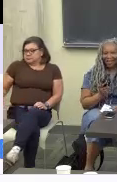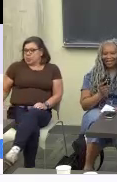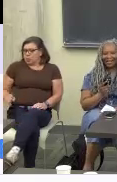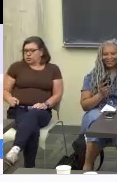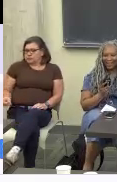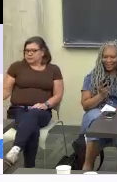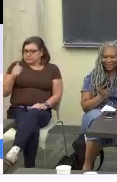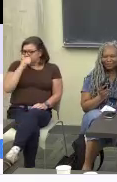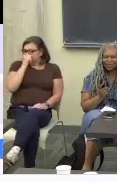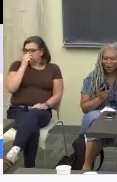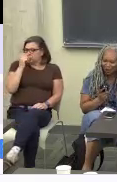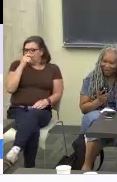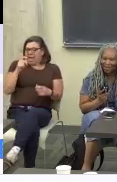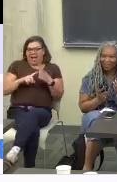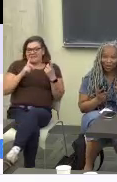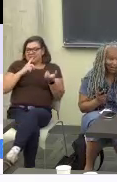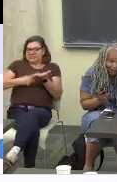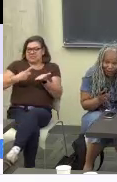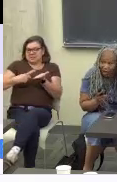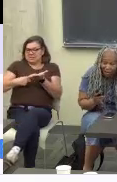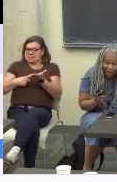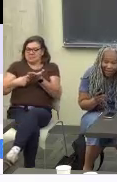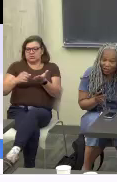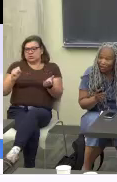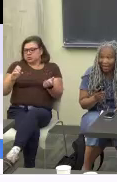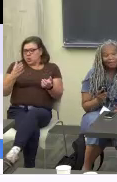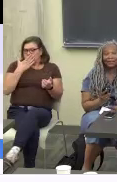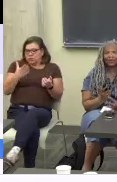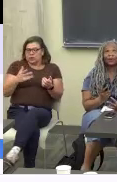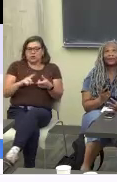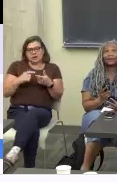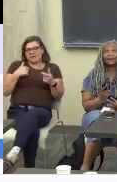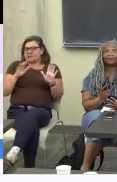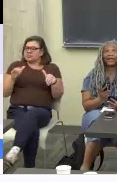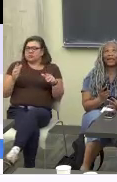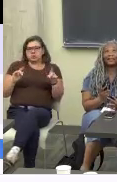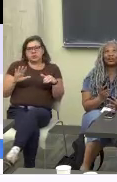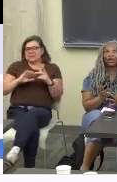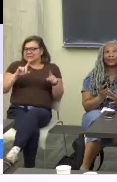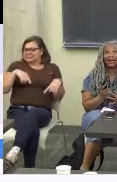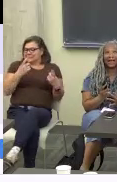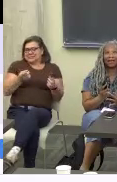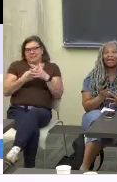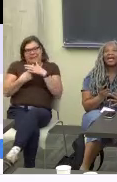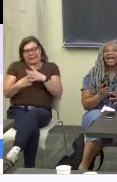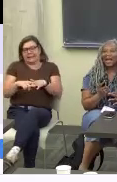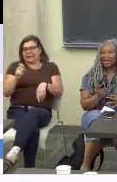drag out conversation that was so good you know because we're all like, you know, like I've been doing this since the beginning of the dawn of time